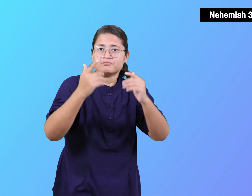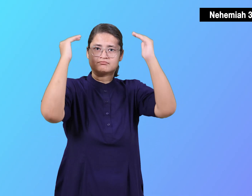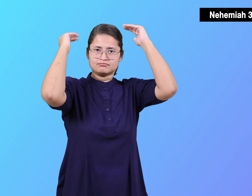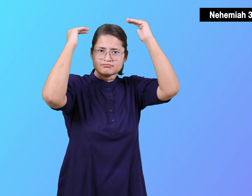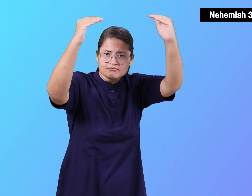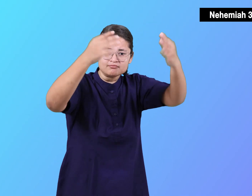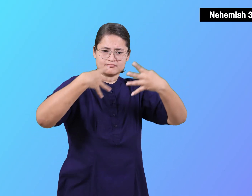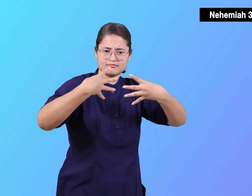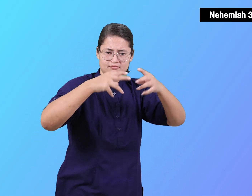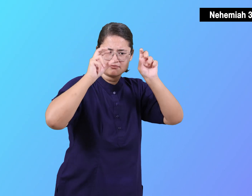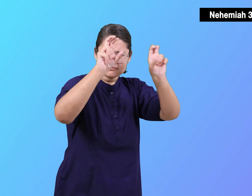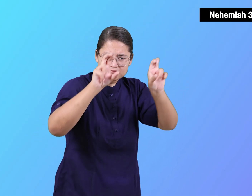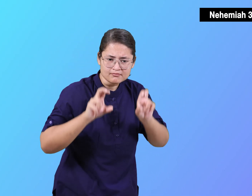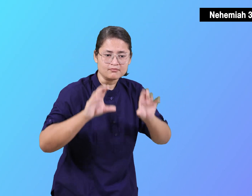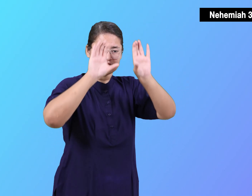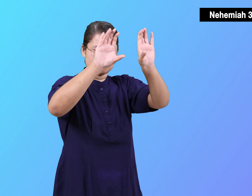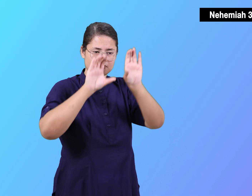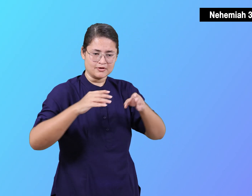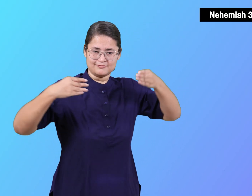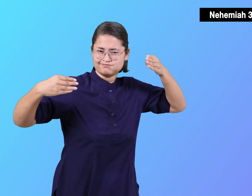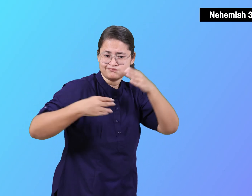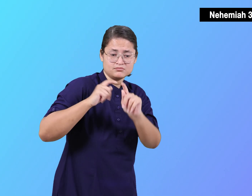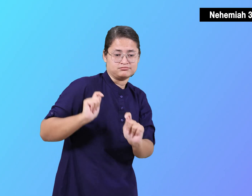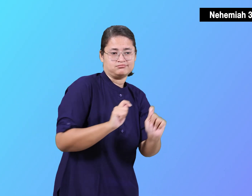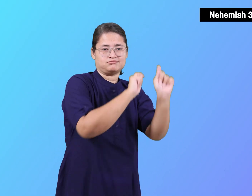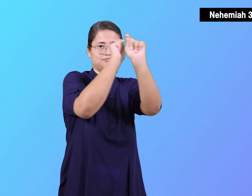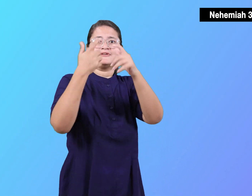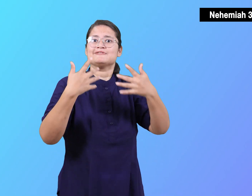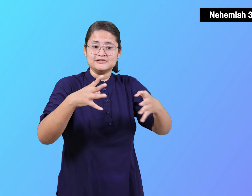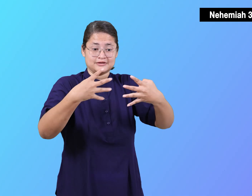He repaired the gate and put a roof over it. He set the gates on the hinges. Then he put the locks and bolts on the gates.